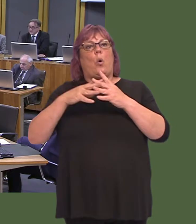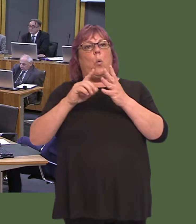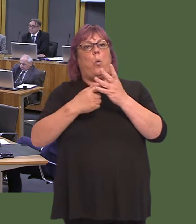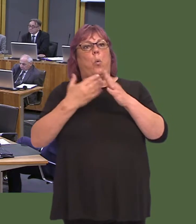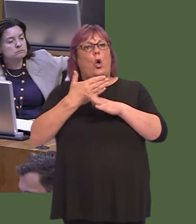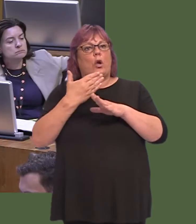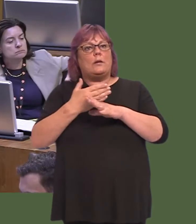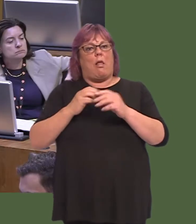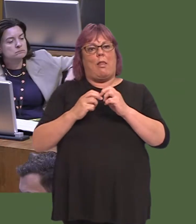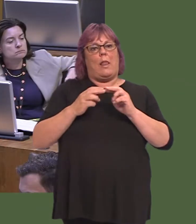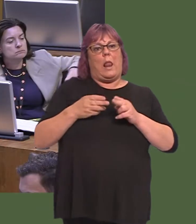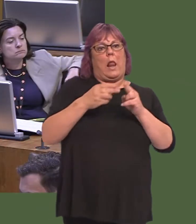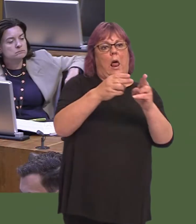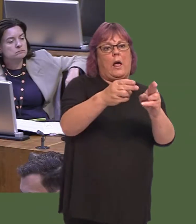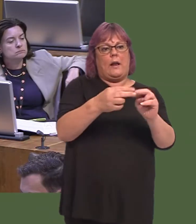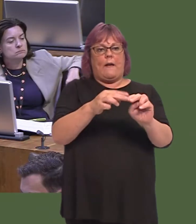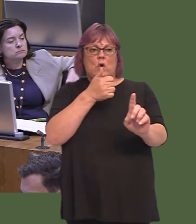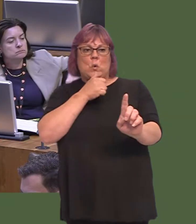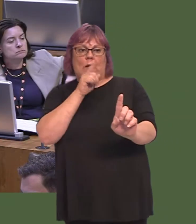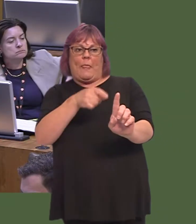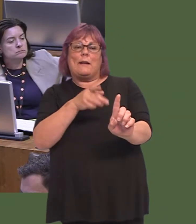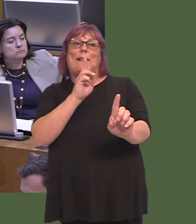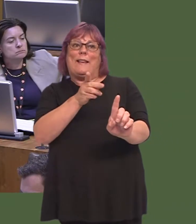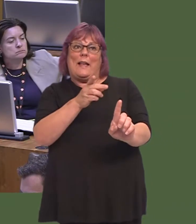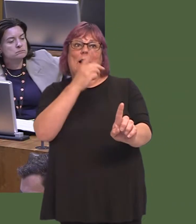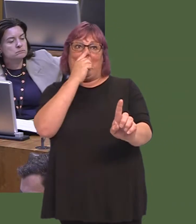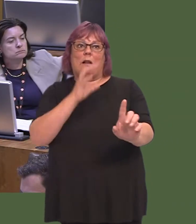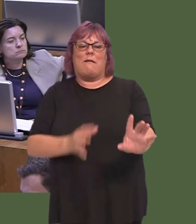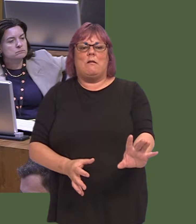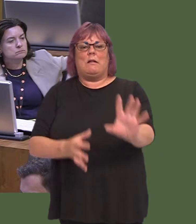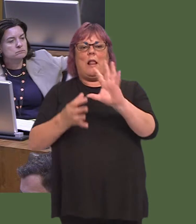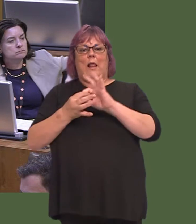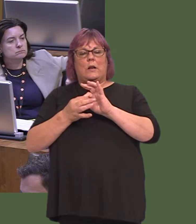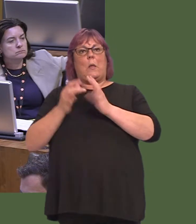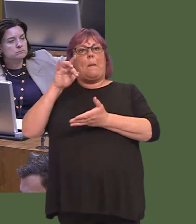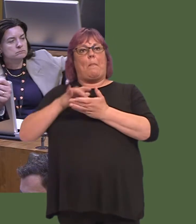see whether that can be usedóprobably light railóto link back into the mainline to provide